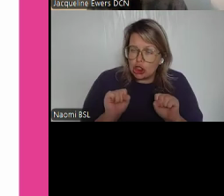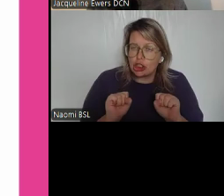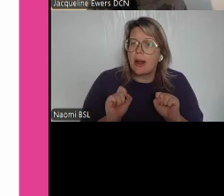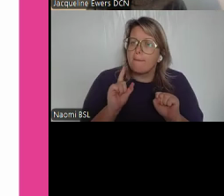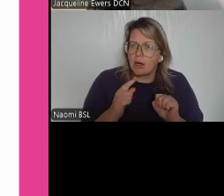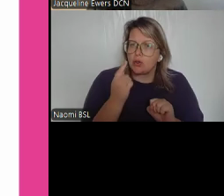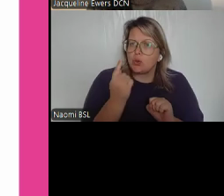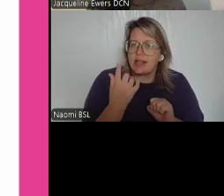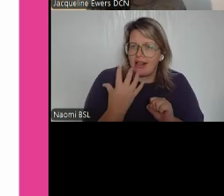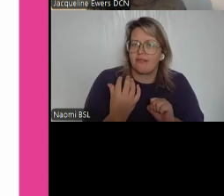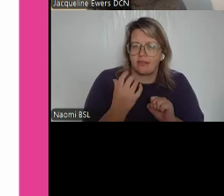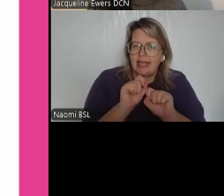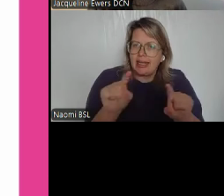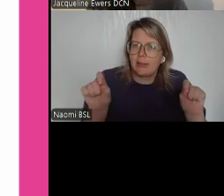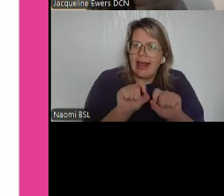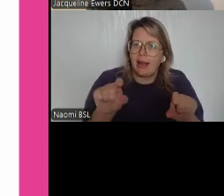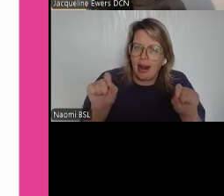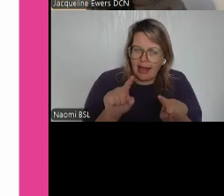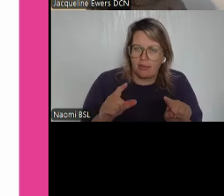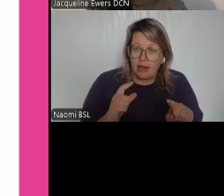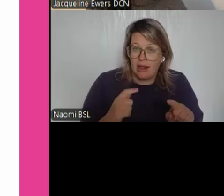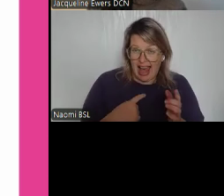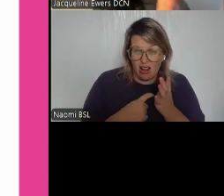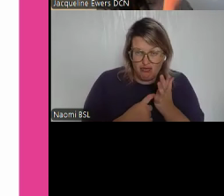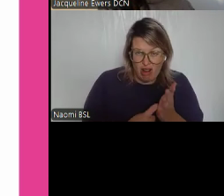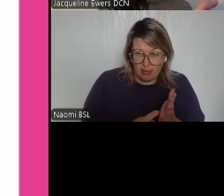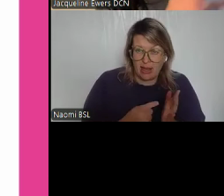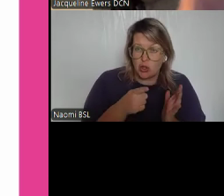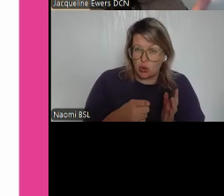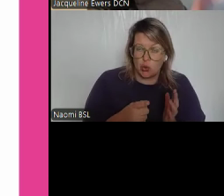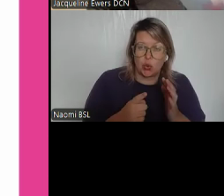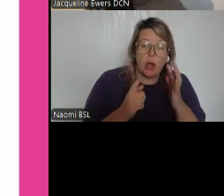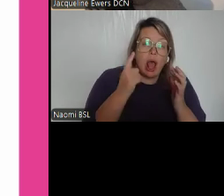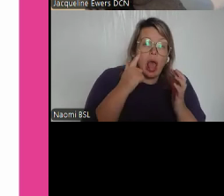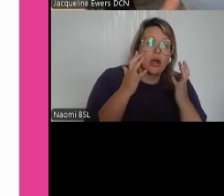I recommend auditing all your touch points. This one's the most common one.